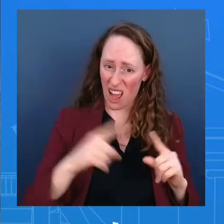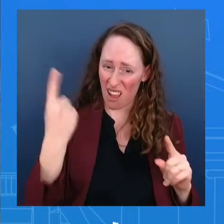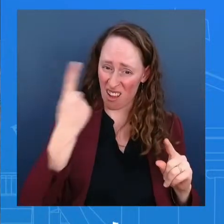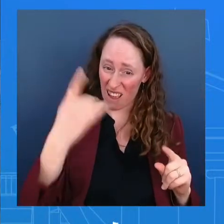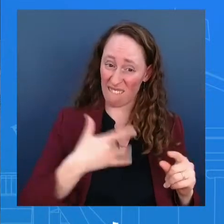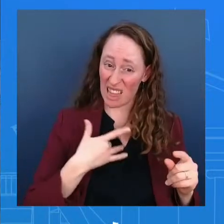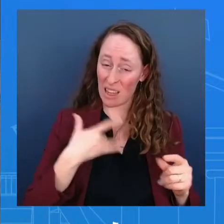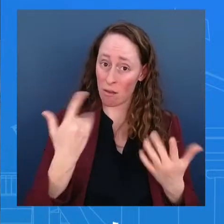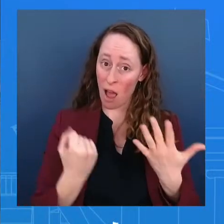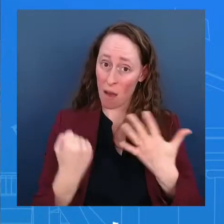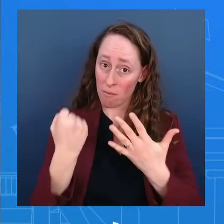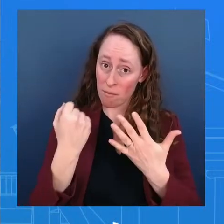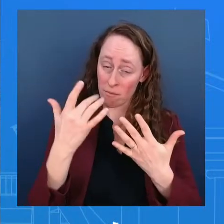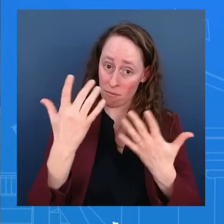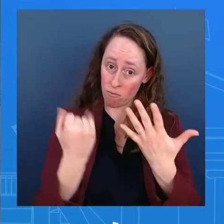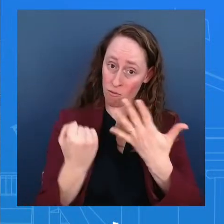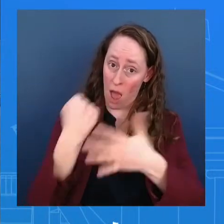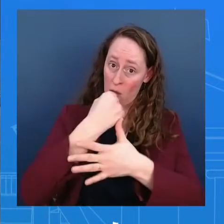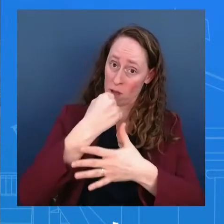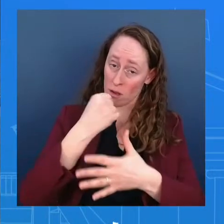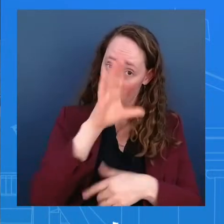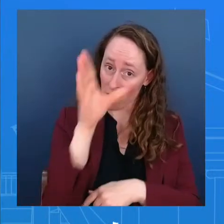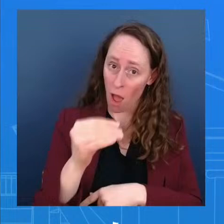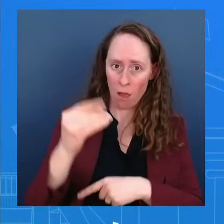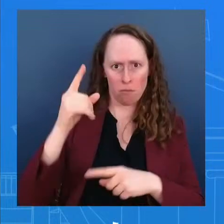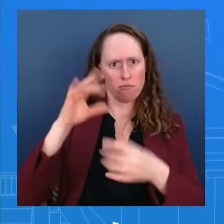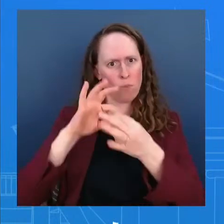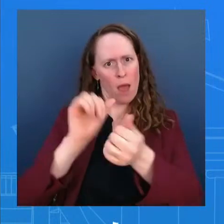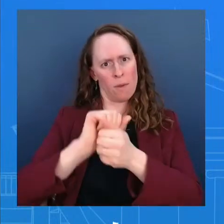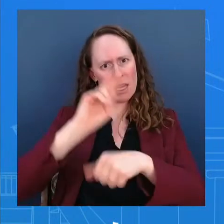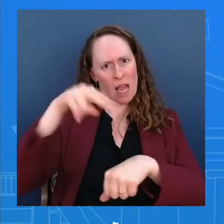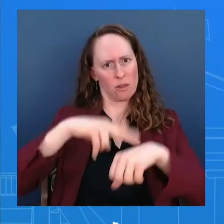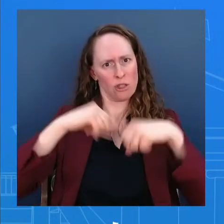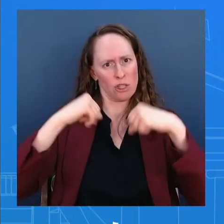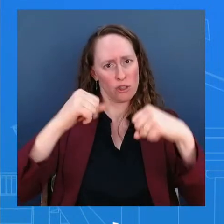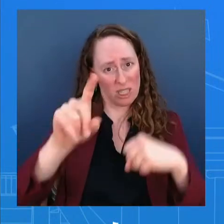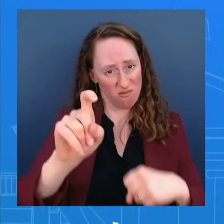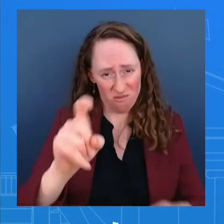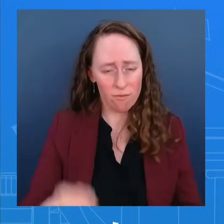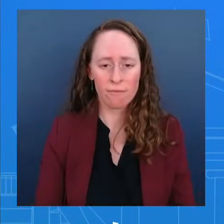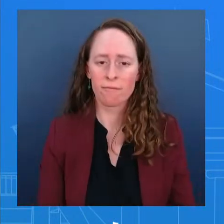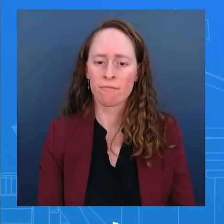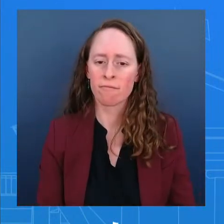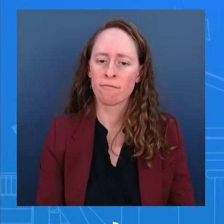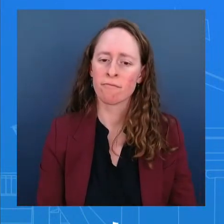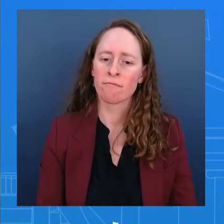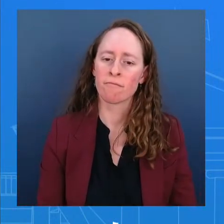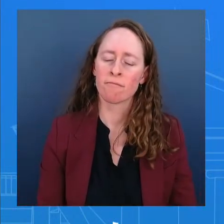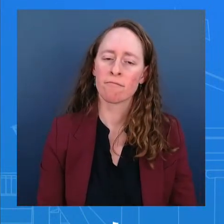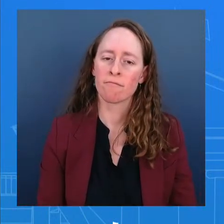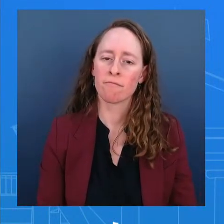for the incoming administration? Mr. Sullivan: Absolutely yes. And I will say that in my conversations with my successor,